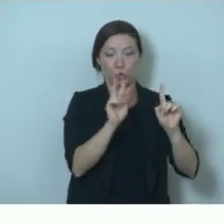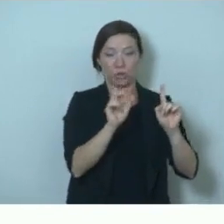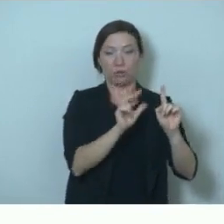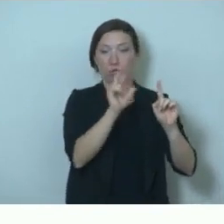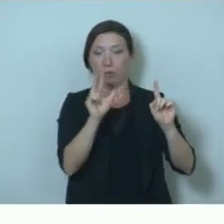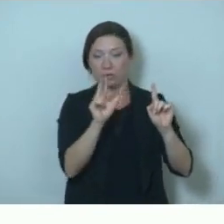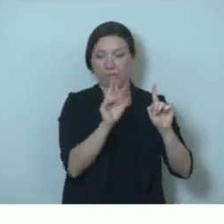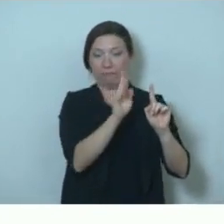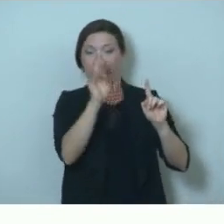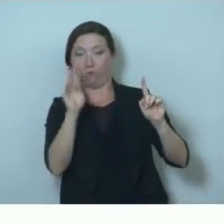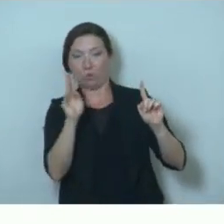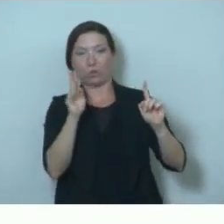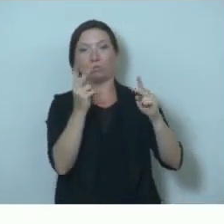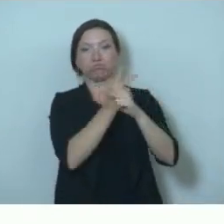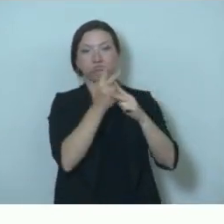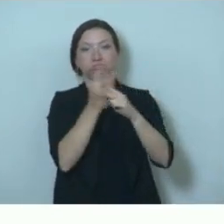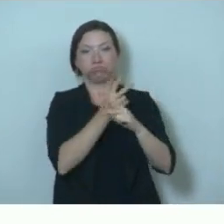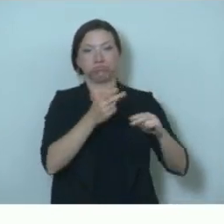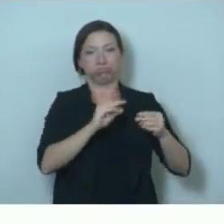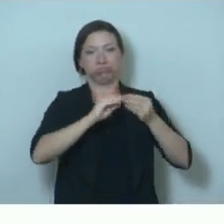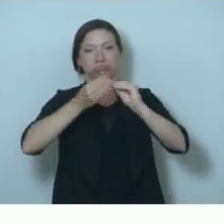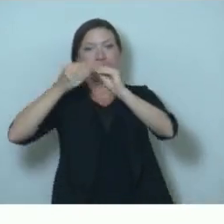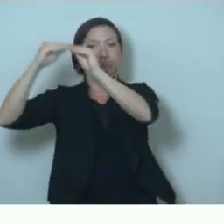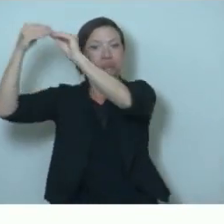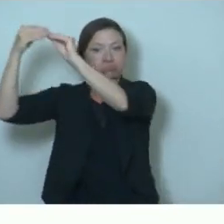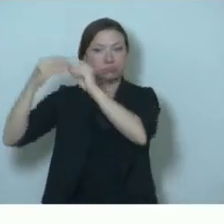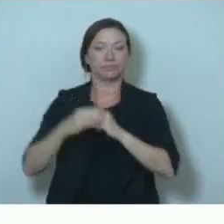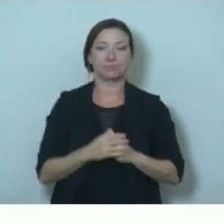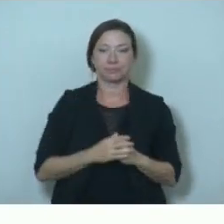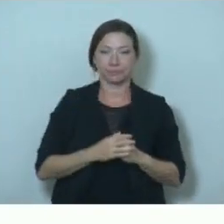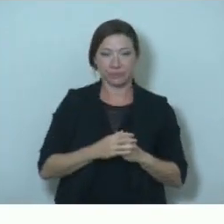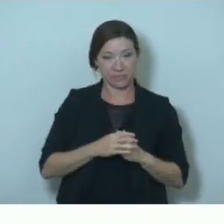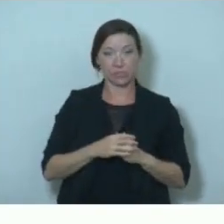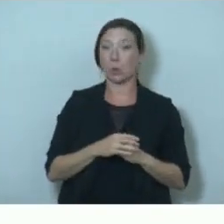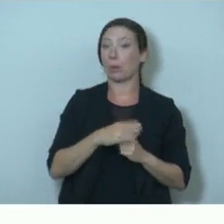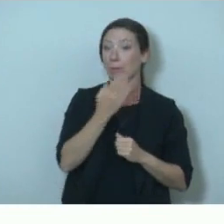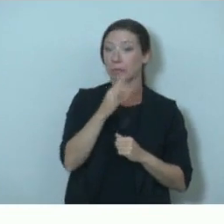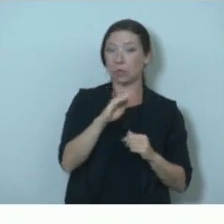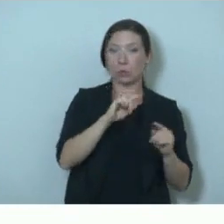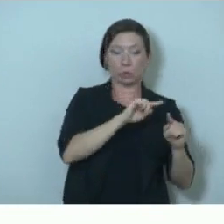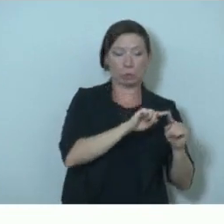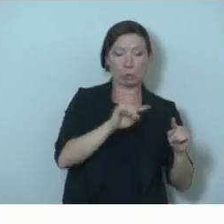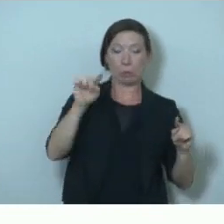THE OTHER THING IS, EVEN THOUGH DISTANCE BETWEEN THAT BLUE LIN AND 1.24 TODAY.